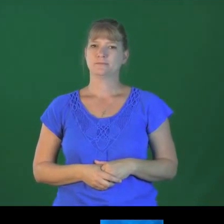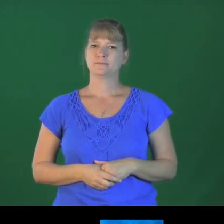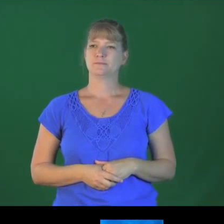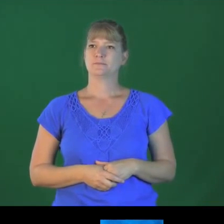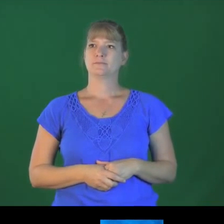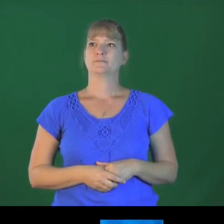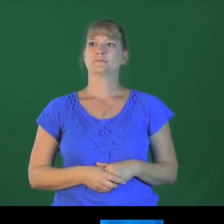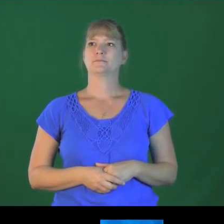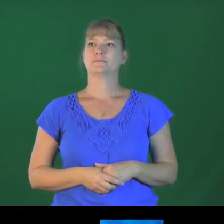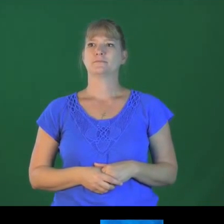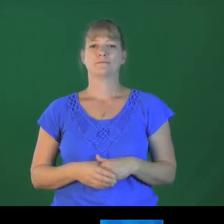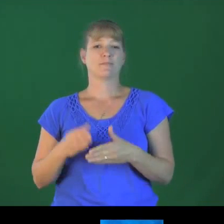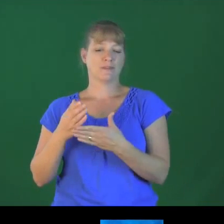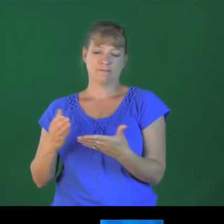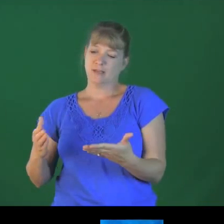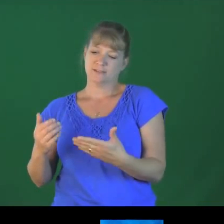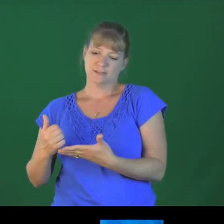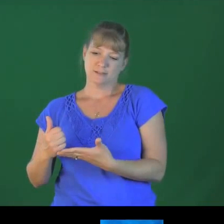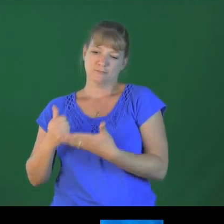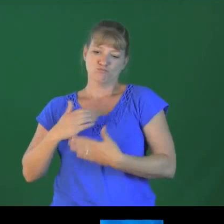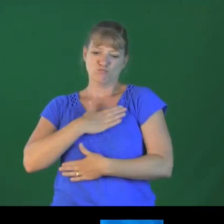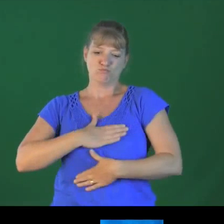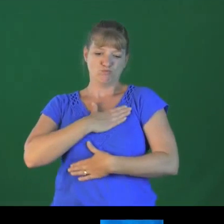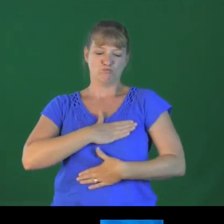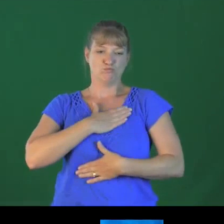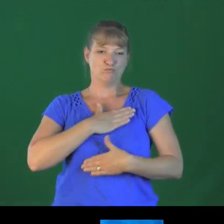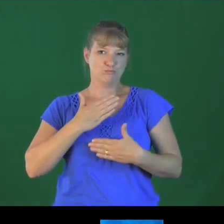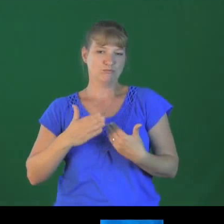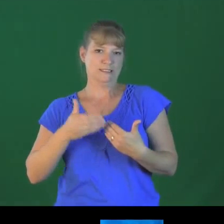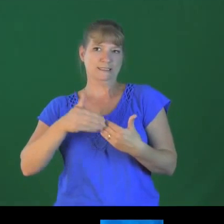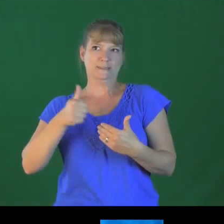There are devices that just make life easier and more enjoyable.